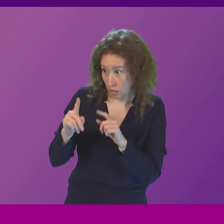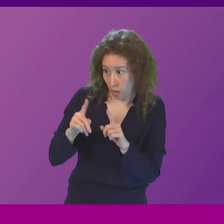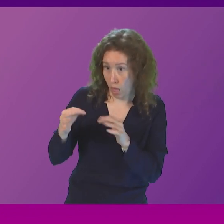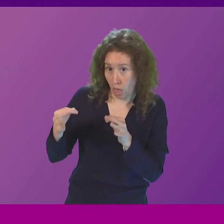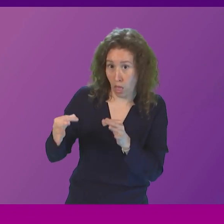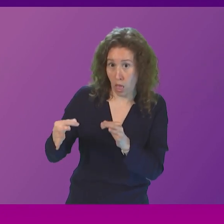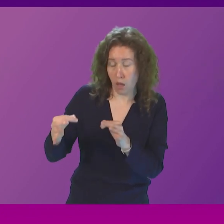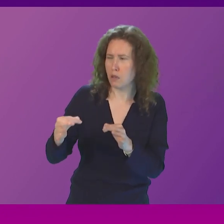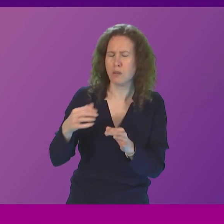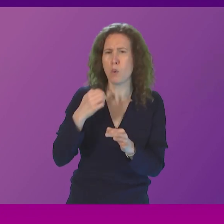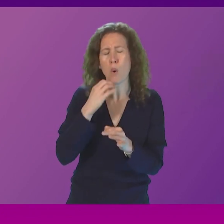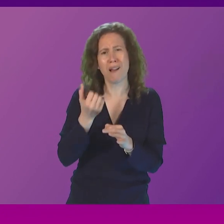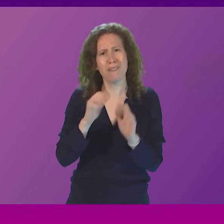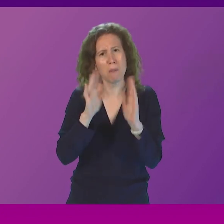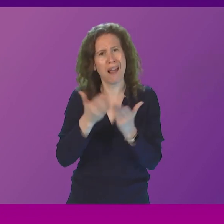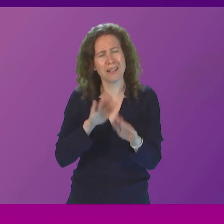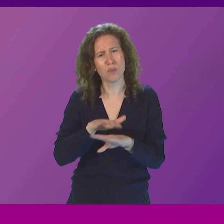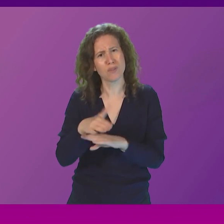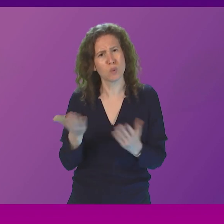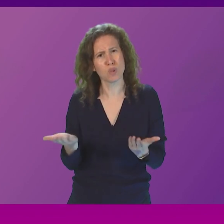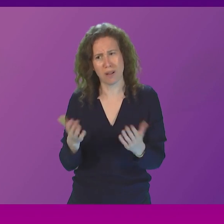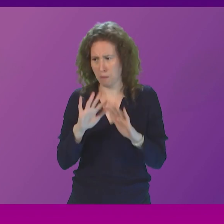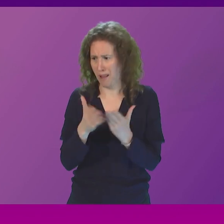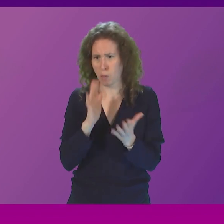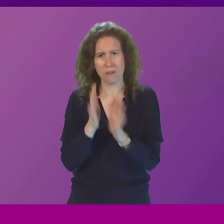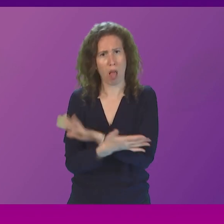a planet for future generations to enjoy.